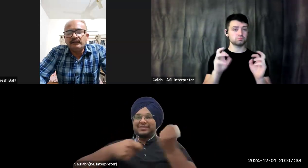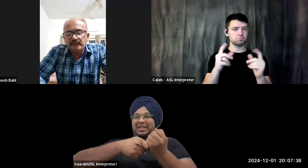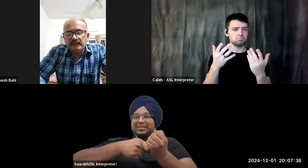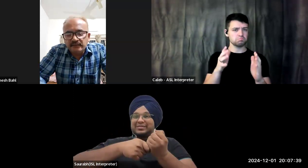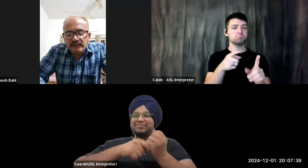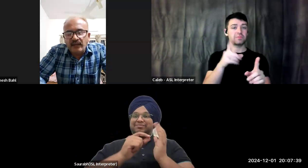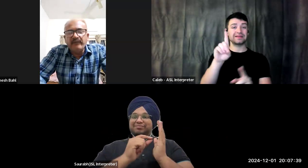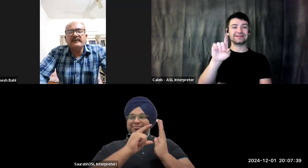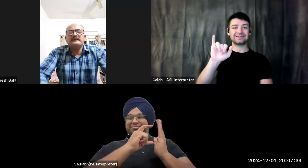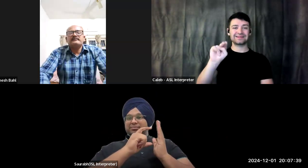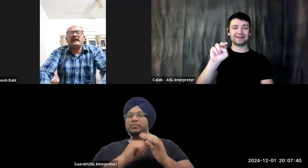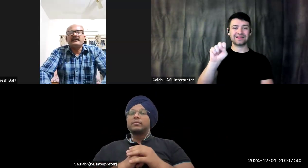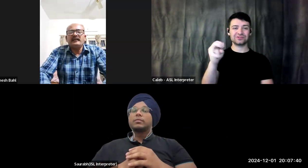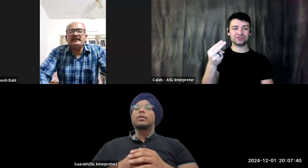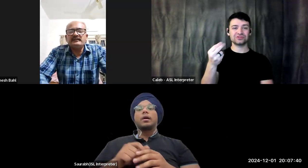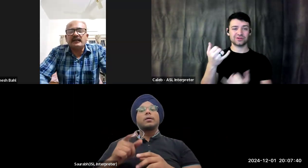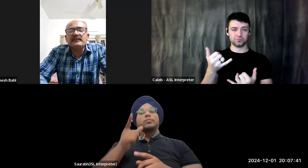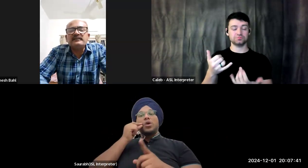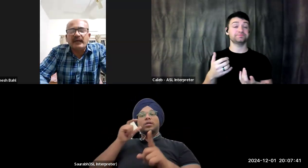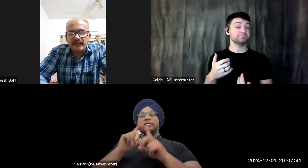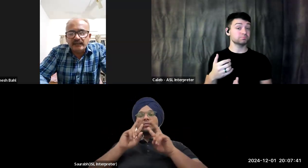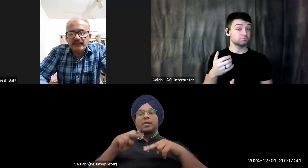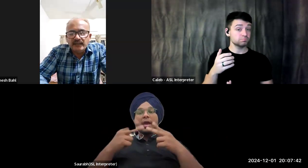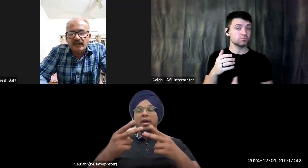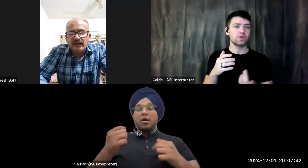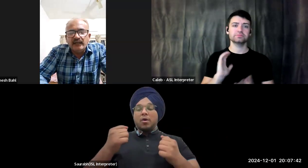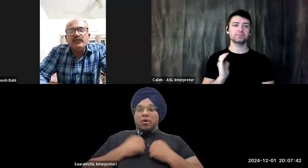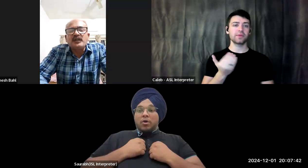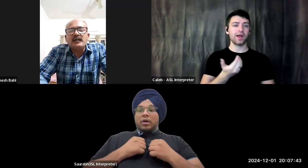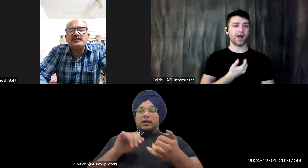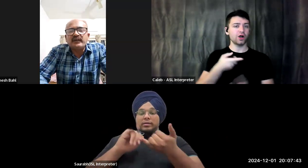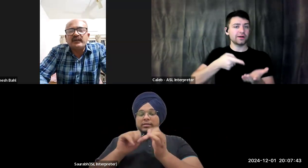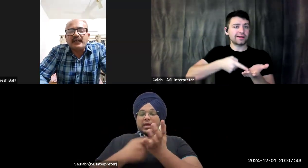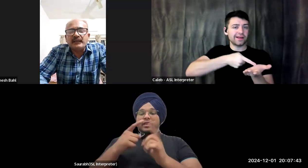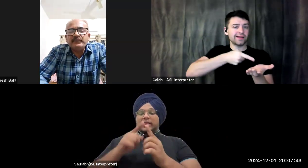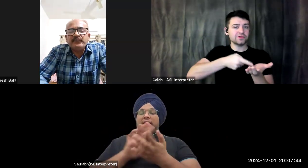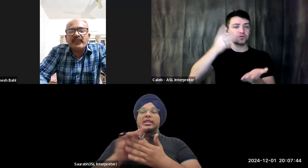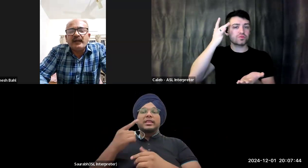[Dinesh speaking] Our smart cane, Saarthi smart cane, if you charge one time